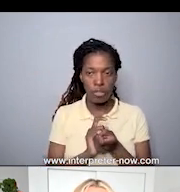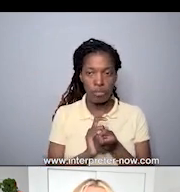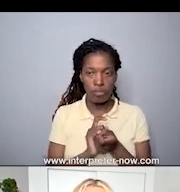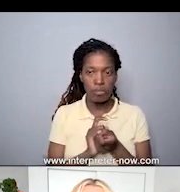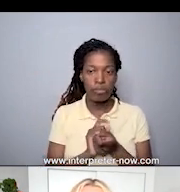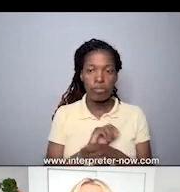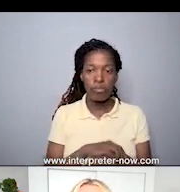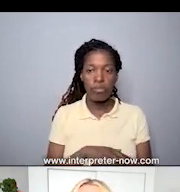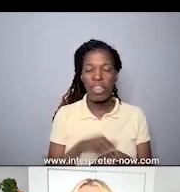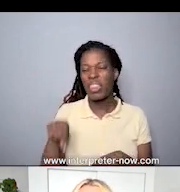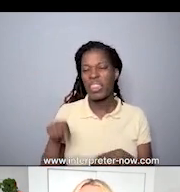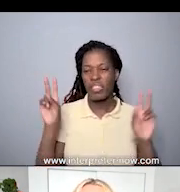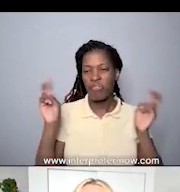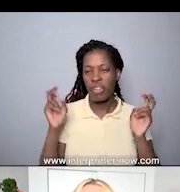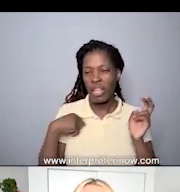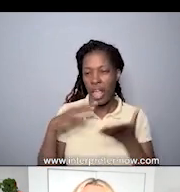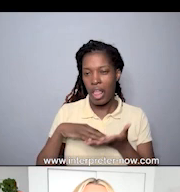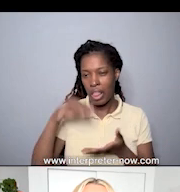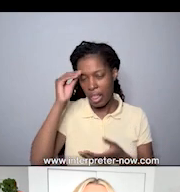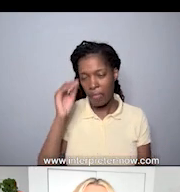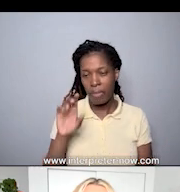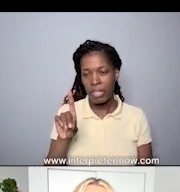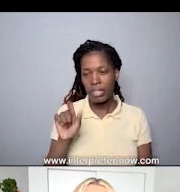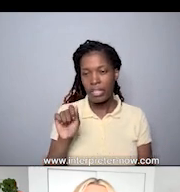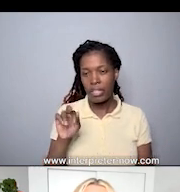This is a phrase that I learned from Derald Wing Sue and Lisa Spanierman in their book